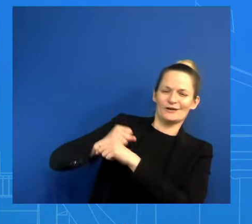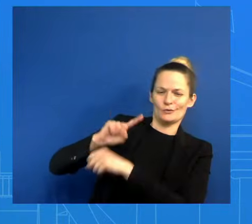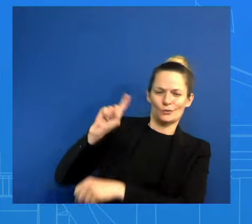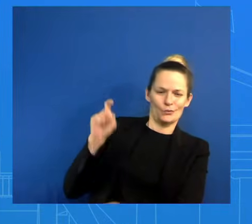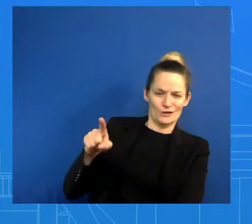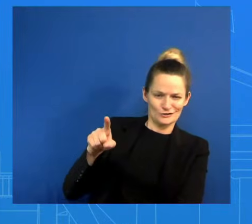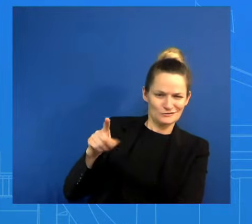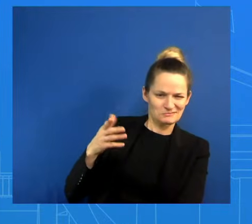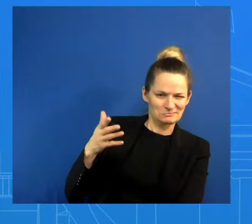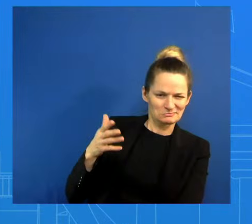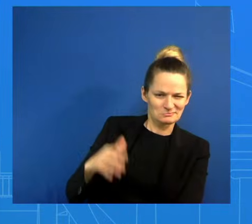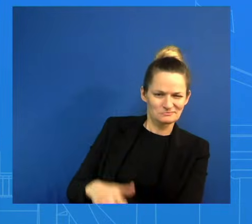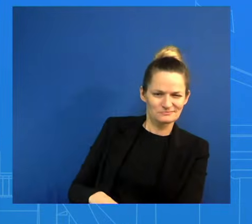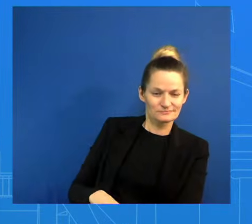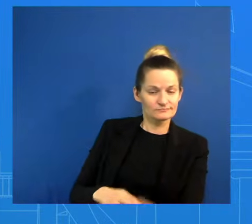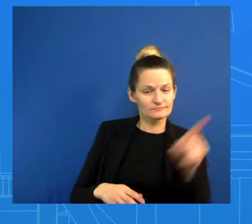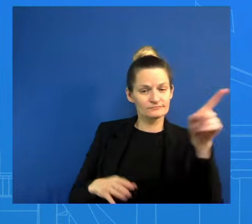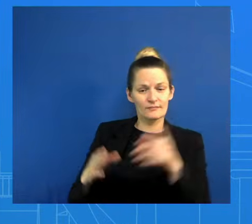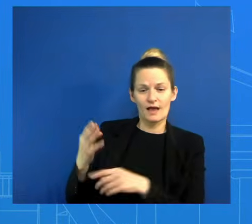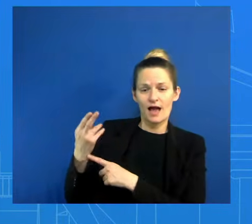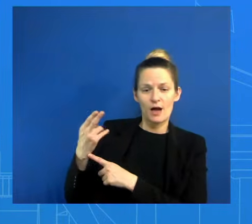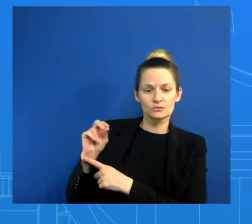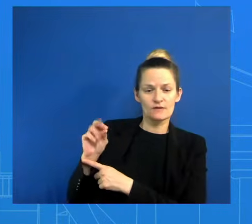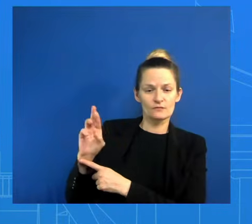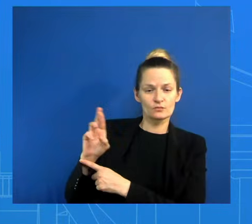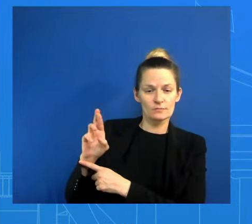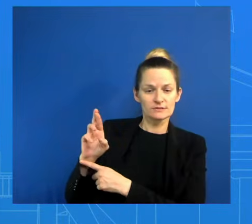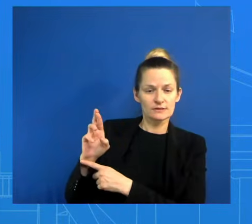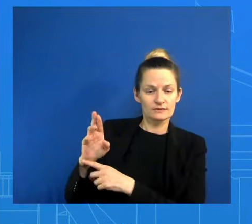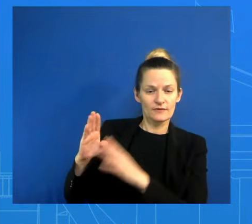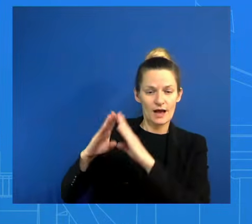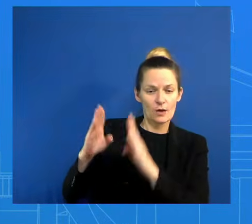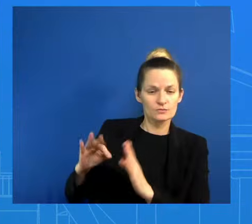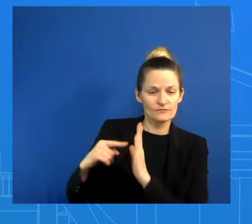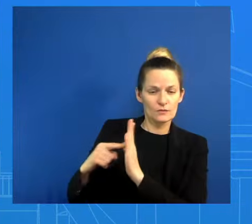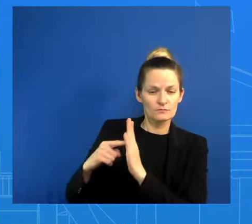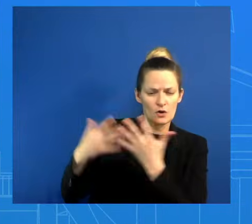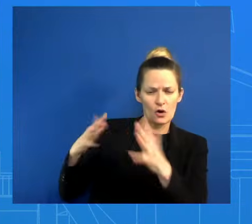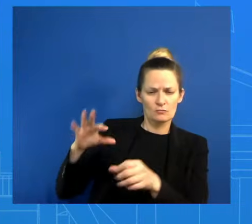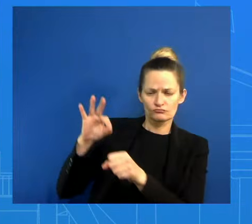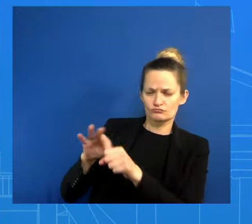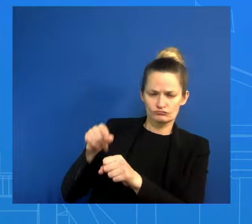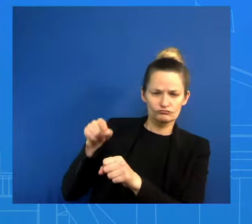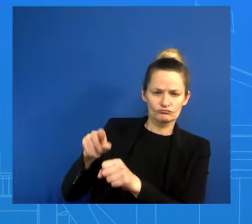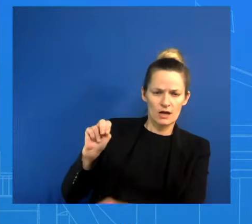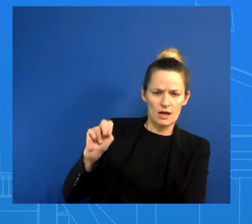the Senate will most likely take it up this week. Should the Senate expect to know